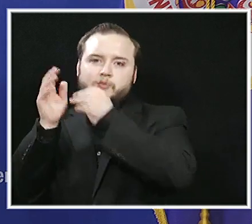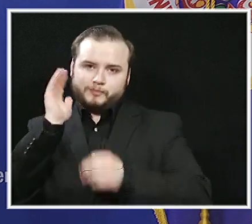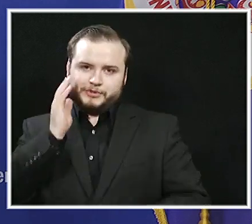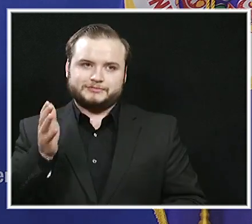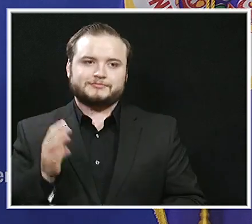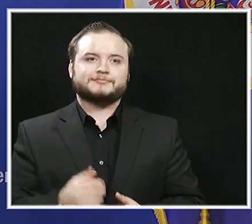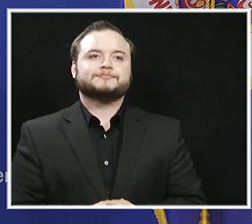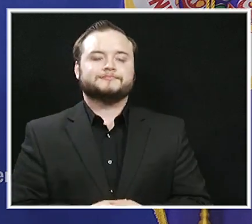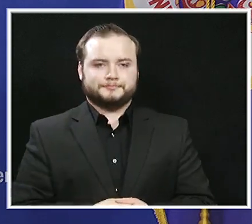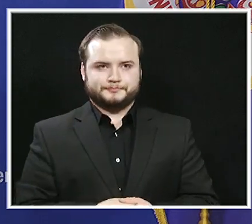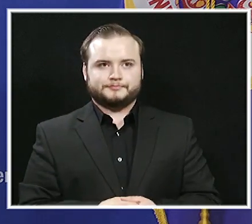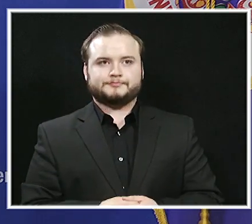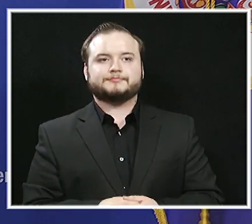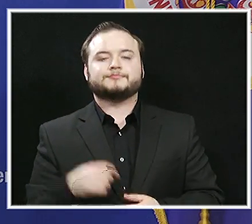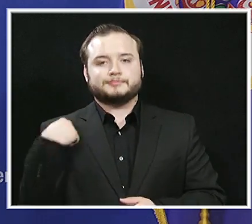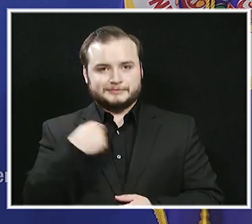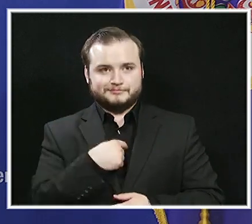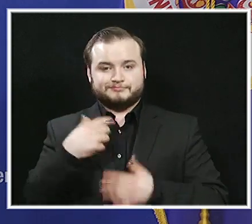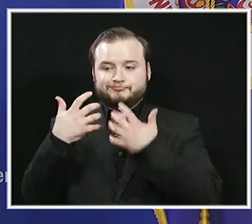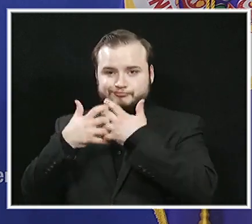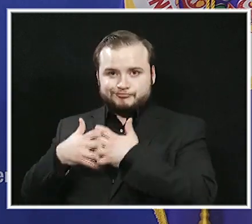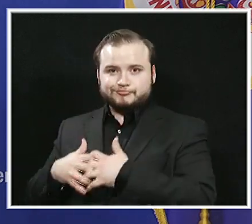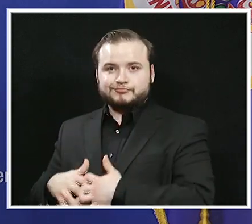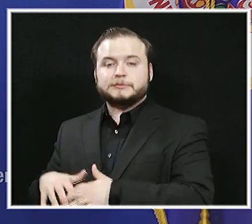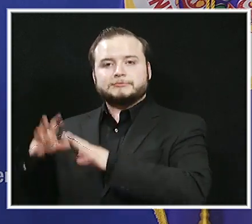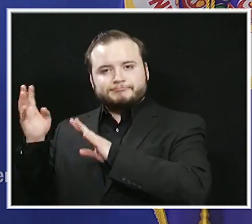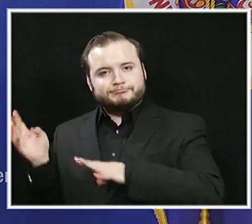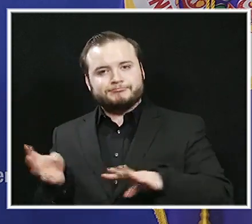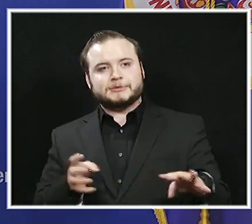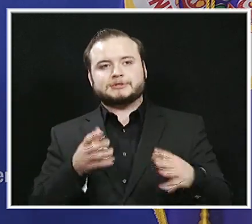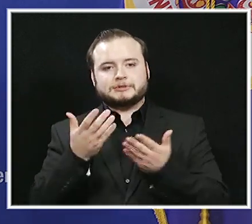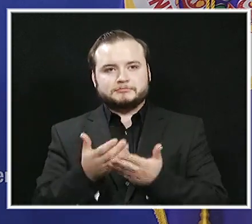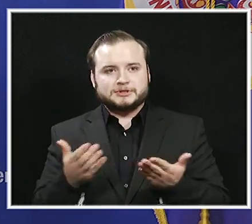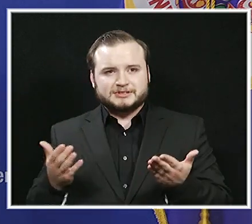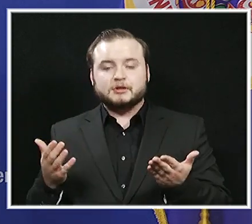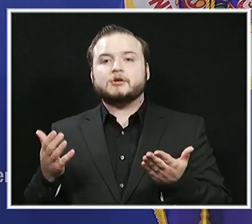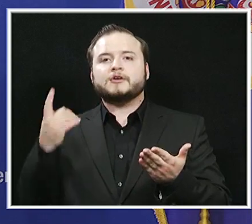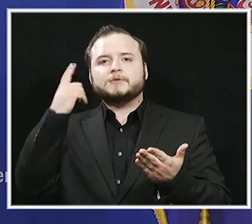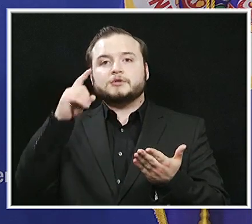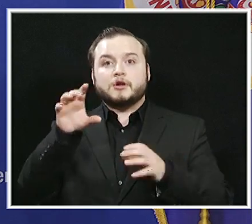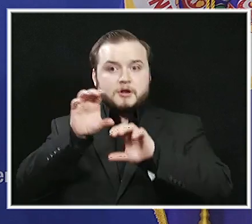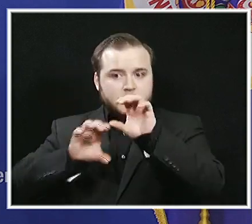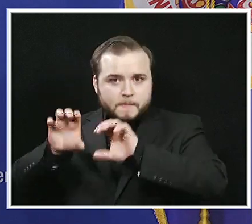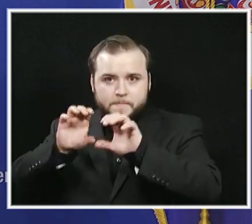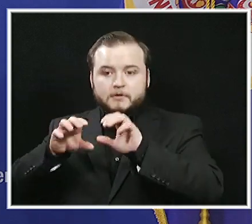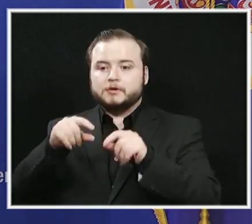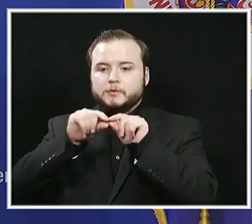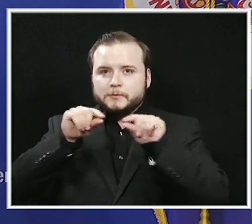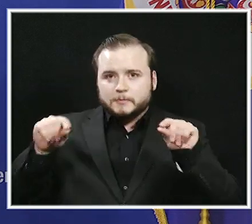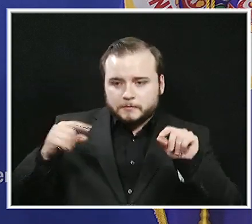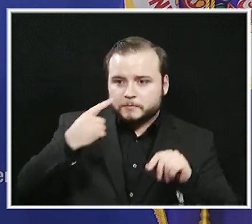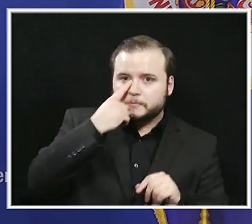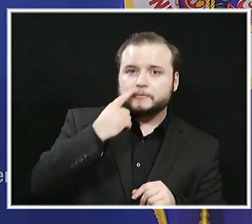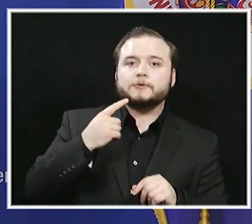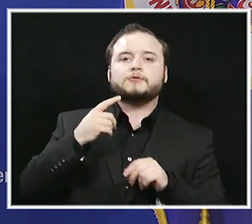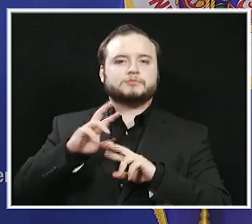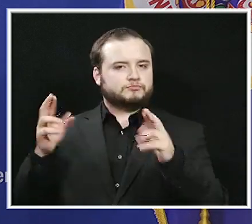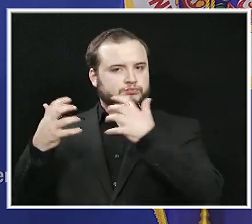from additional capacity that's being built as well as unleashing the capacity that already exists by getting the supply chain flowing correctly, the swabs and